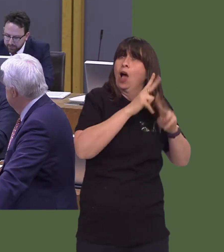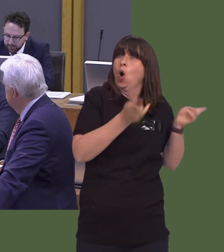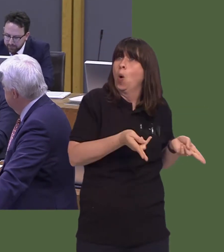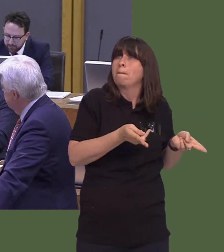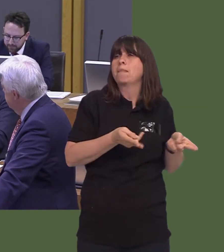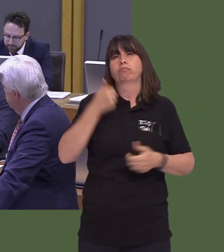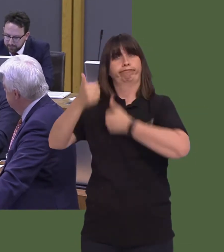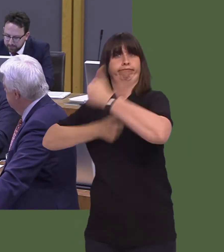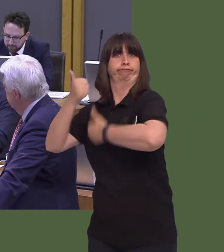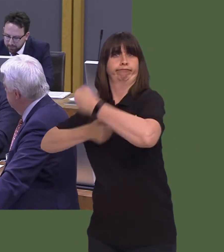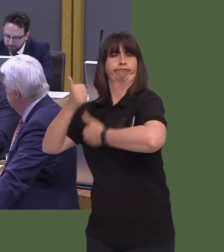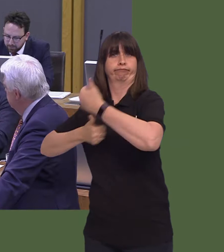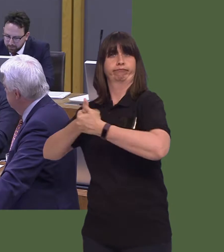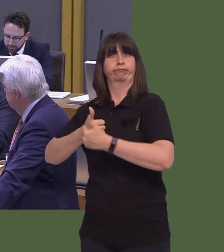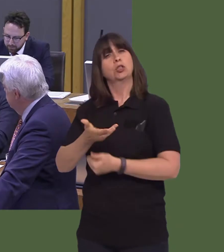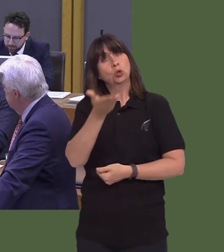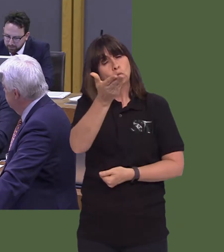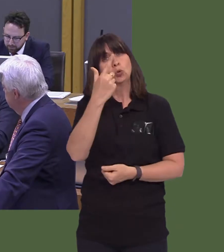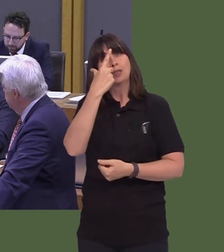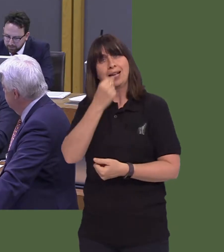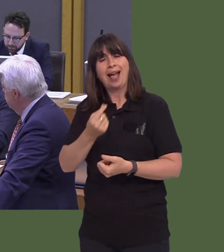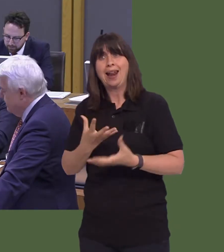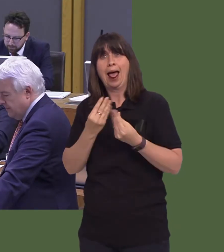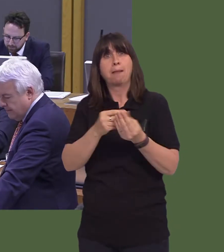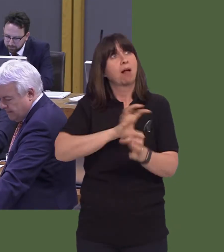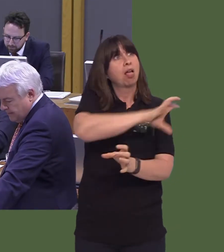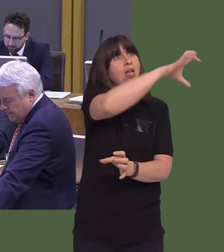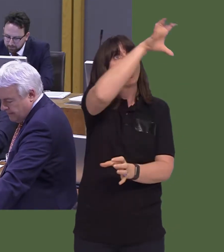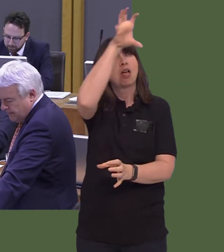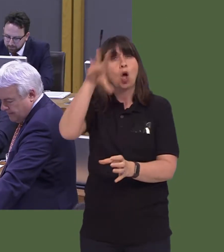First Minister, what can you do to assist the remaining local authorities in Wales to